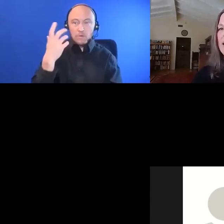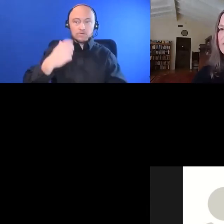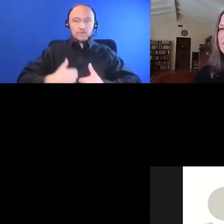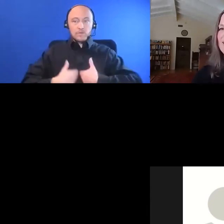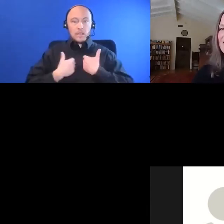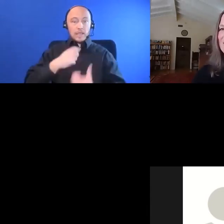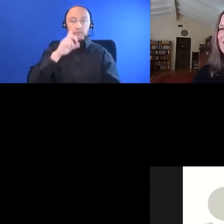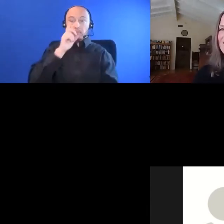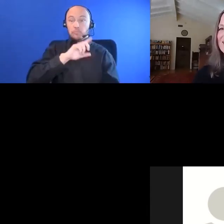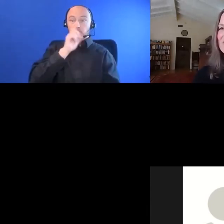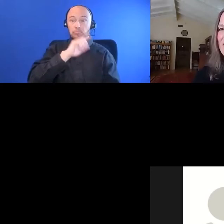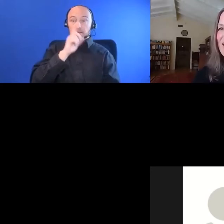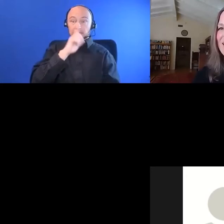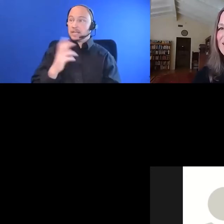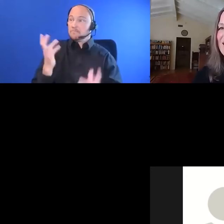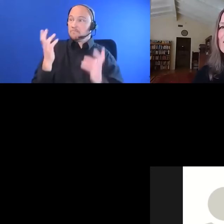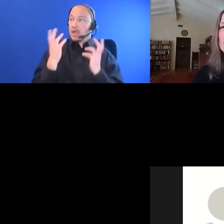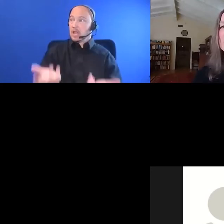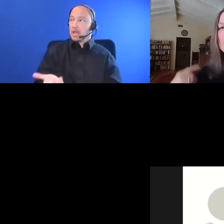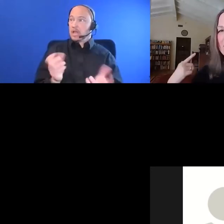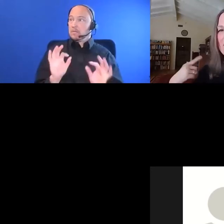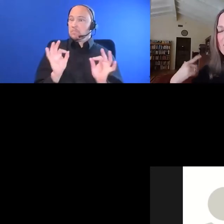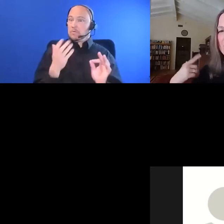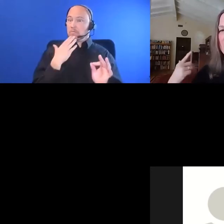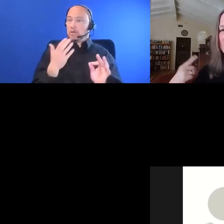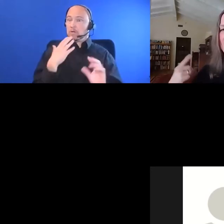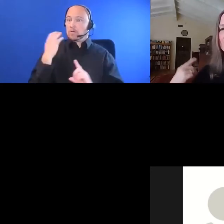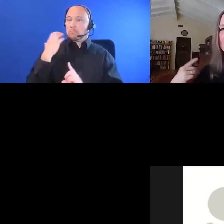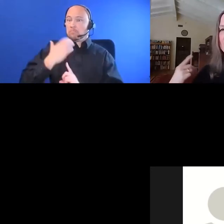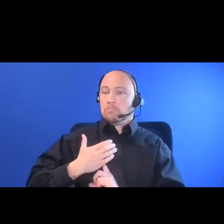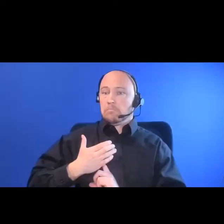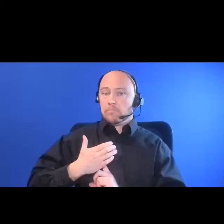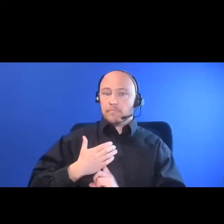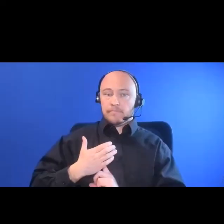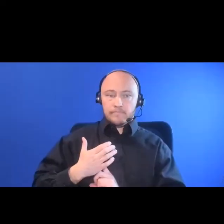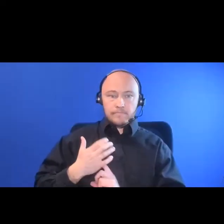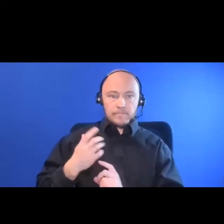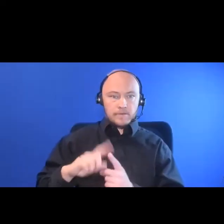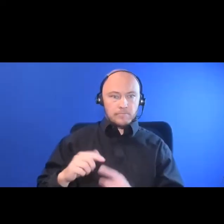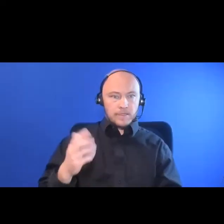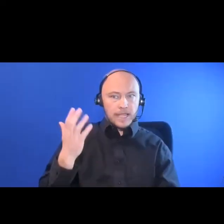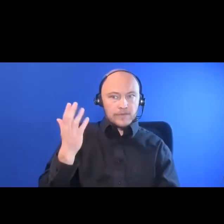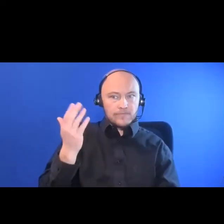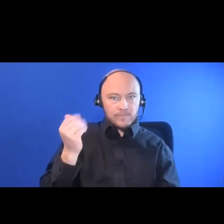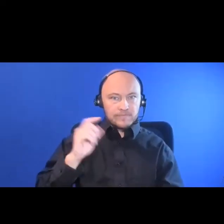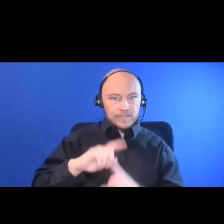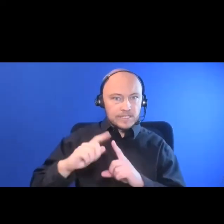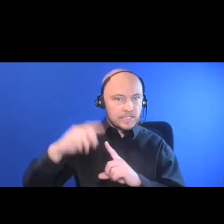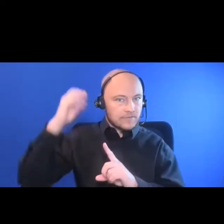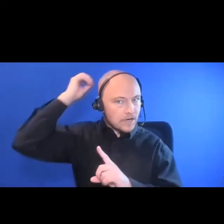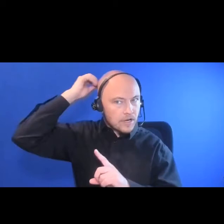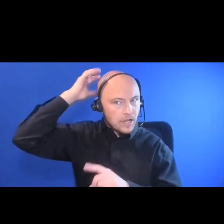that every single thing is fine meanwhile, you've got like 15 different narratives going on in your head about how,